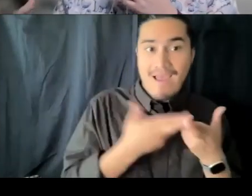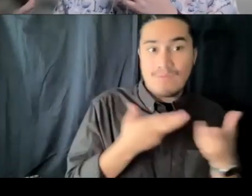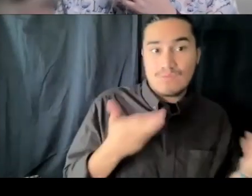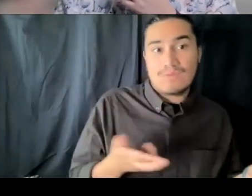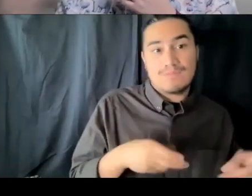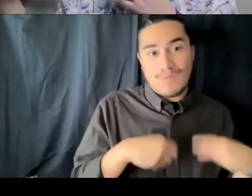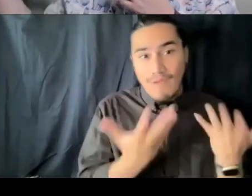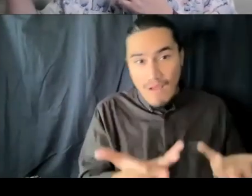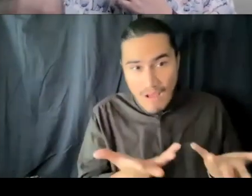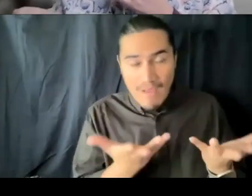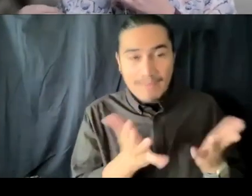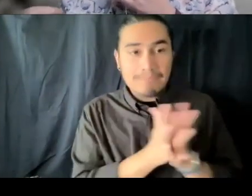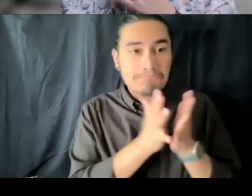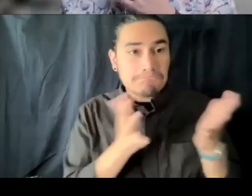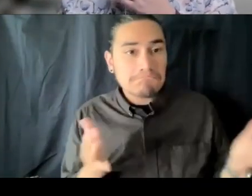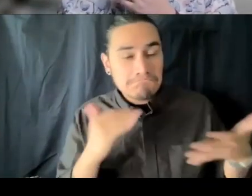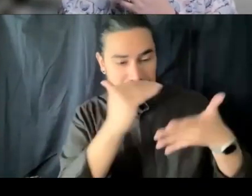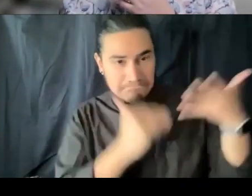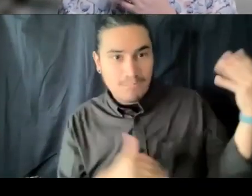a lot of resources kind of externally already.